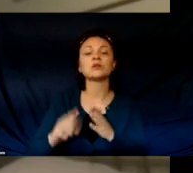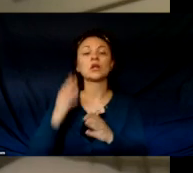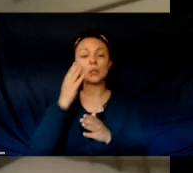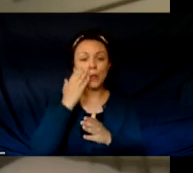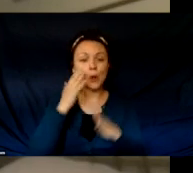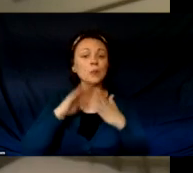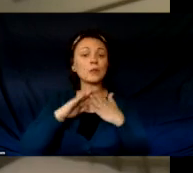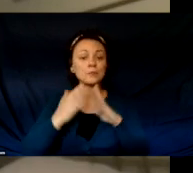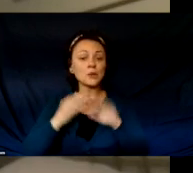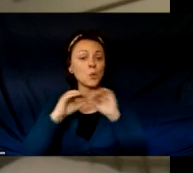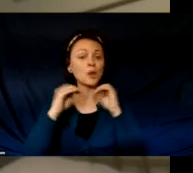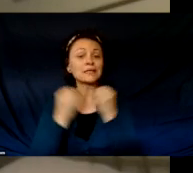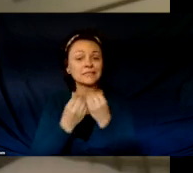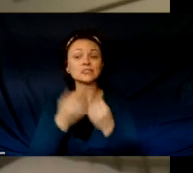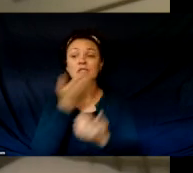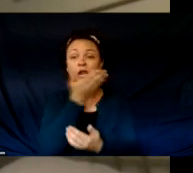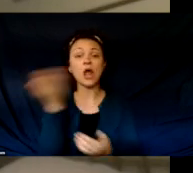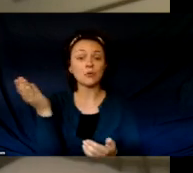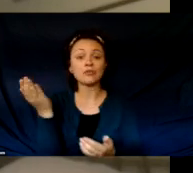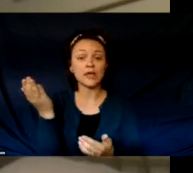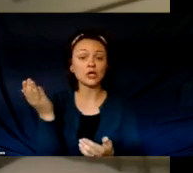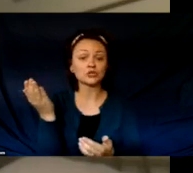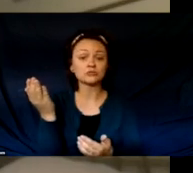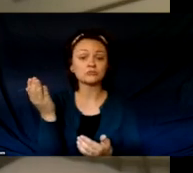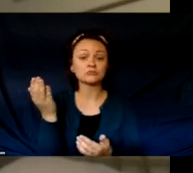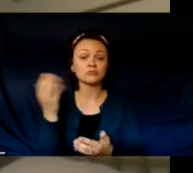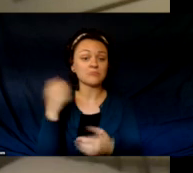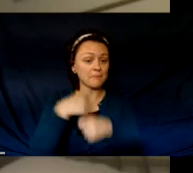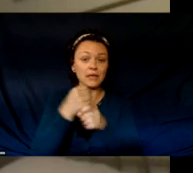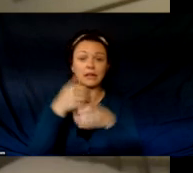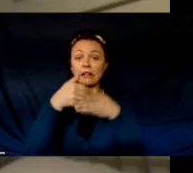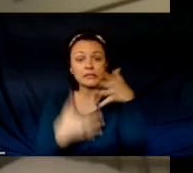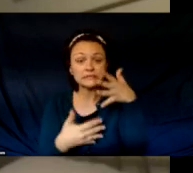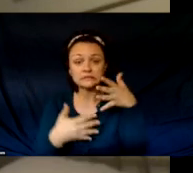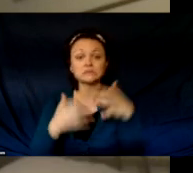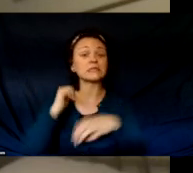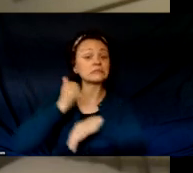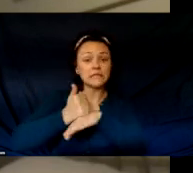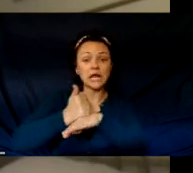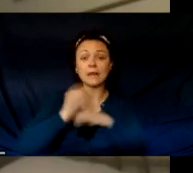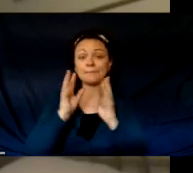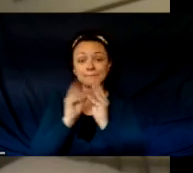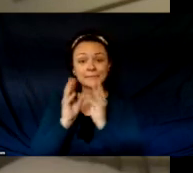Set up meet and greets with them, and make sure that